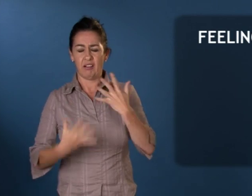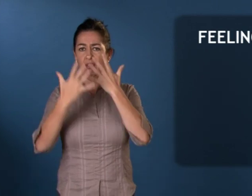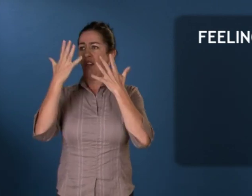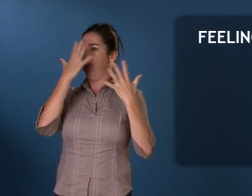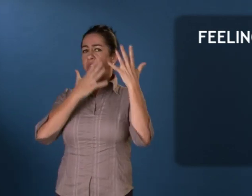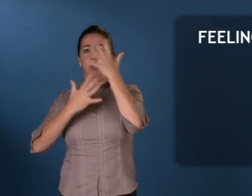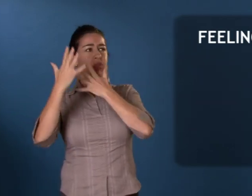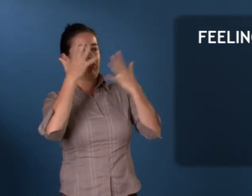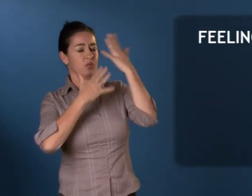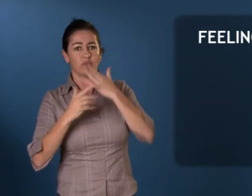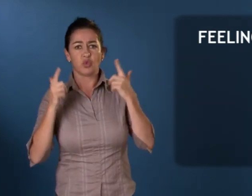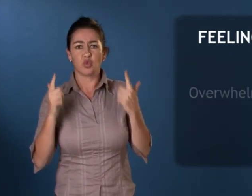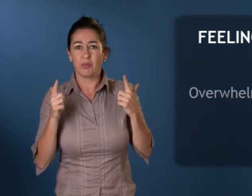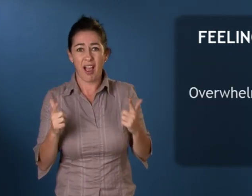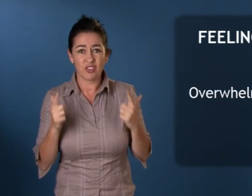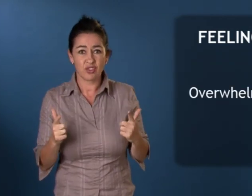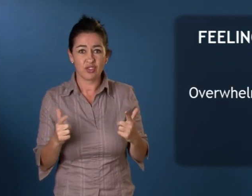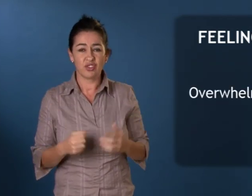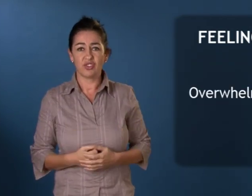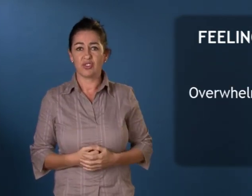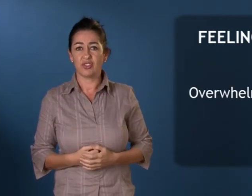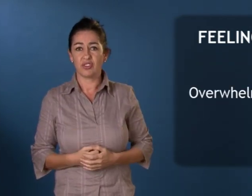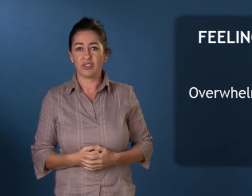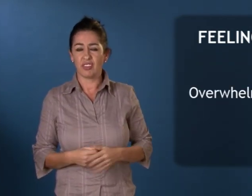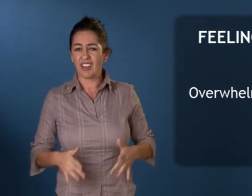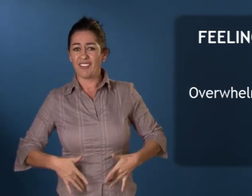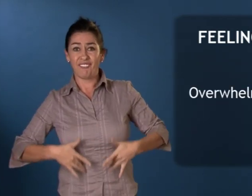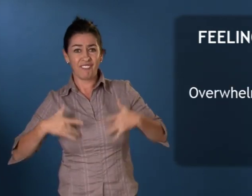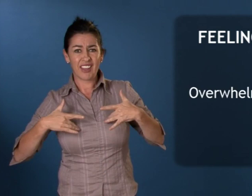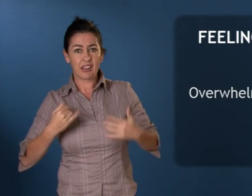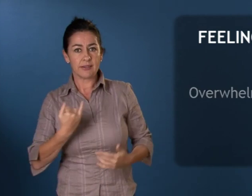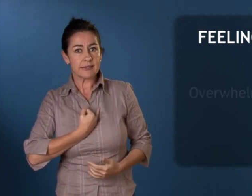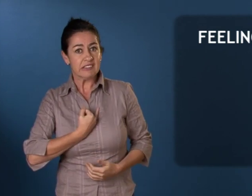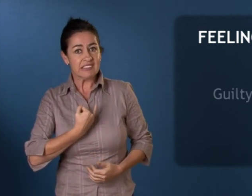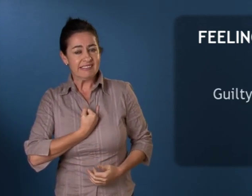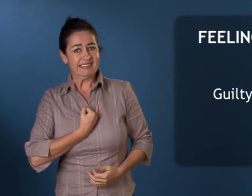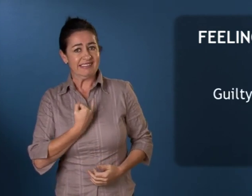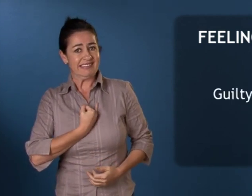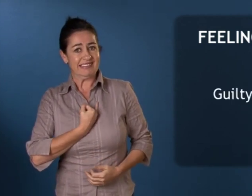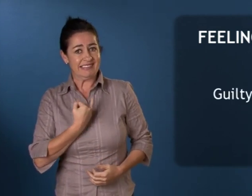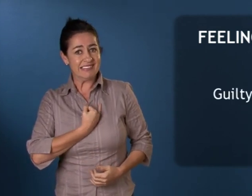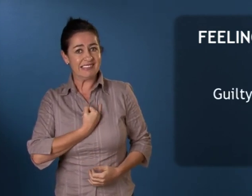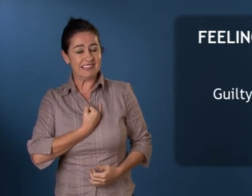in your feelings and you may feel overwhelmed, guilty. You may feel irritable. You could